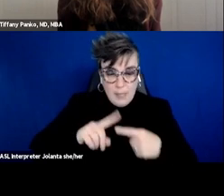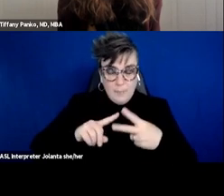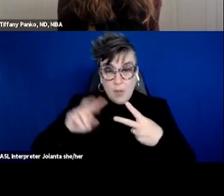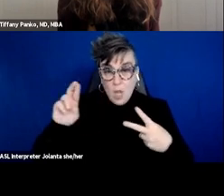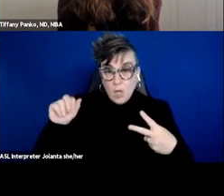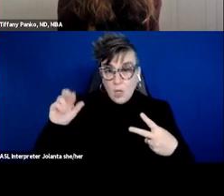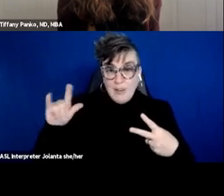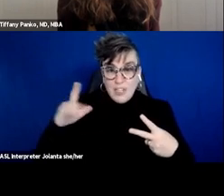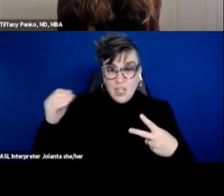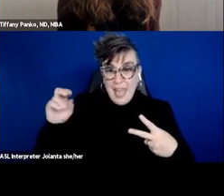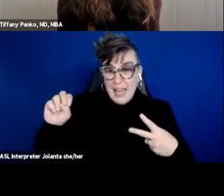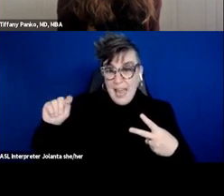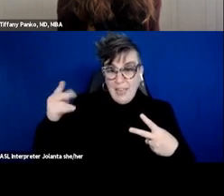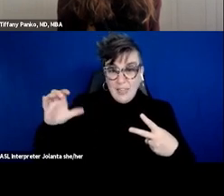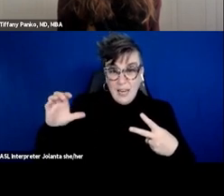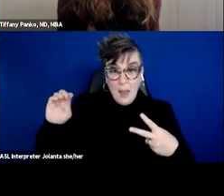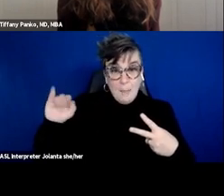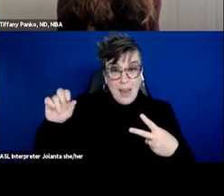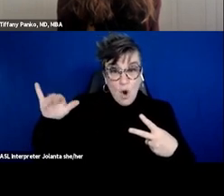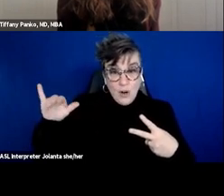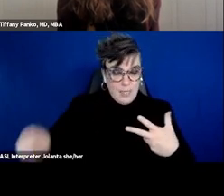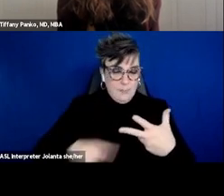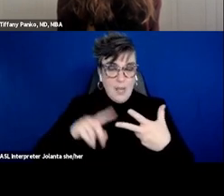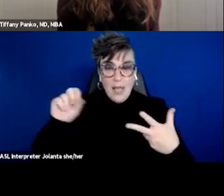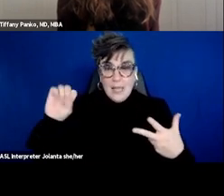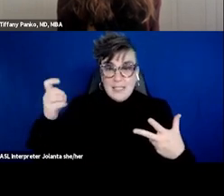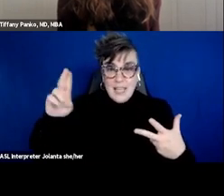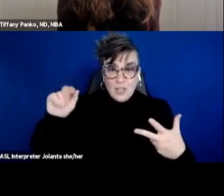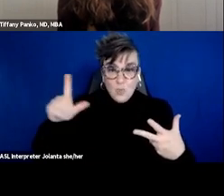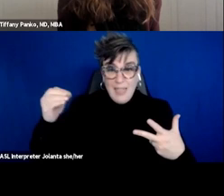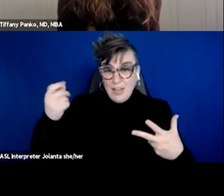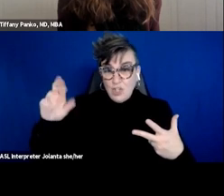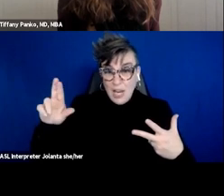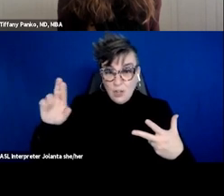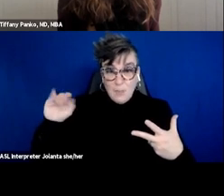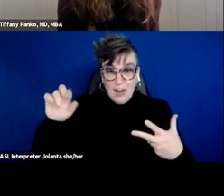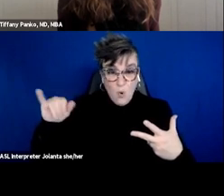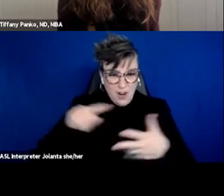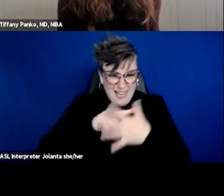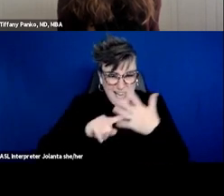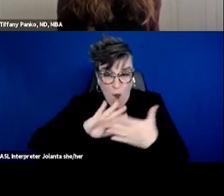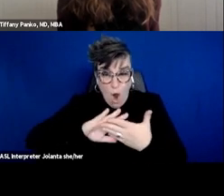and gender minorities, and people with disabilities, are lower than predicted from their numbers